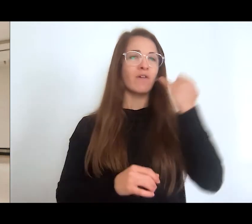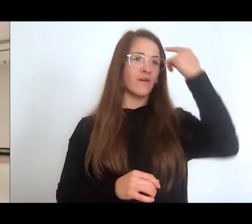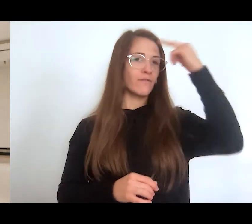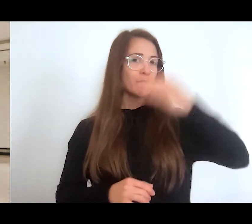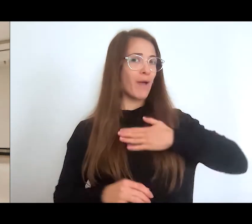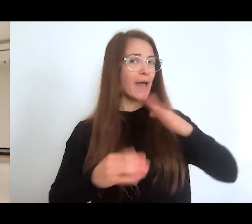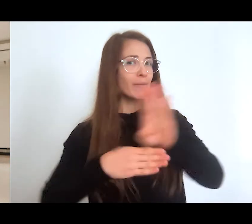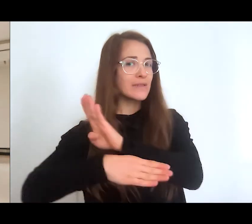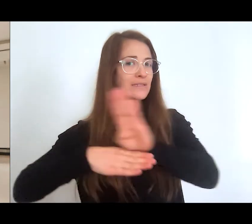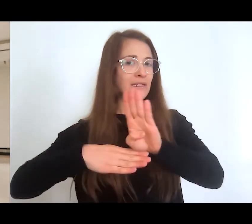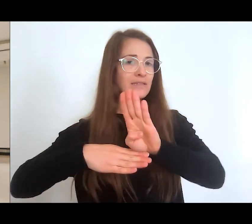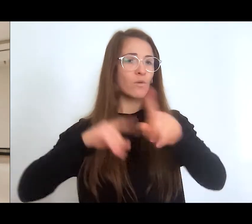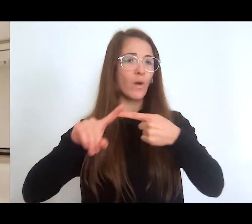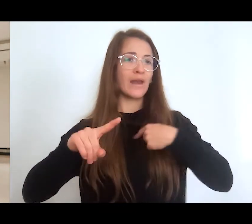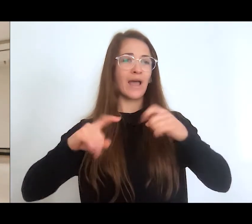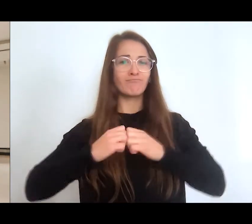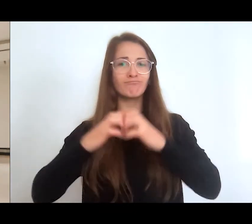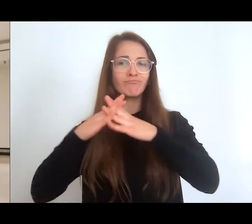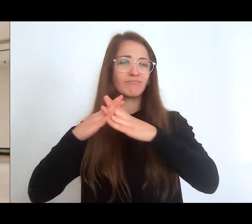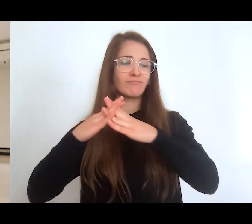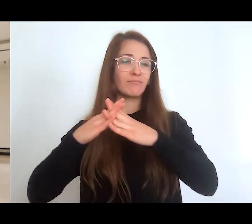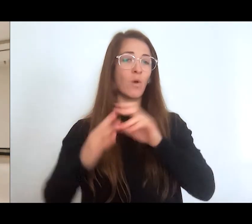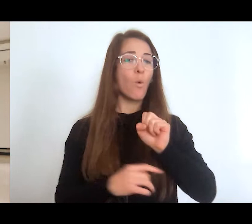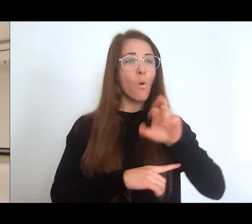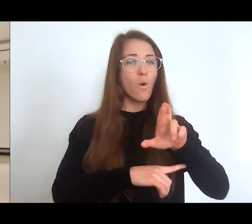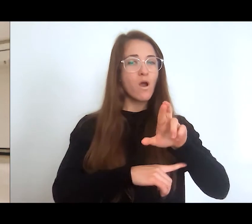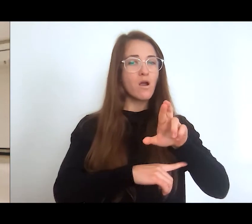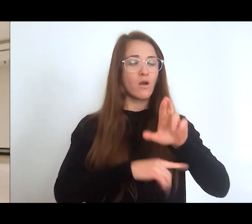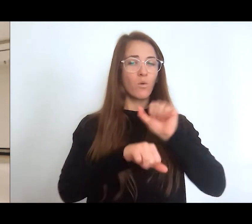KIND OF SYSTEM, WHETHER FOR MY OWN BUSINESS WHEN I STARTED IT,